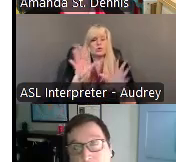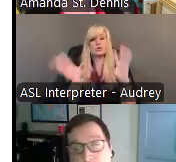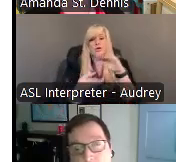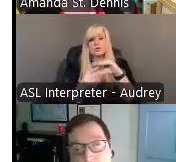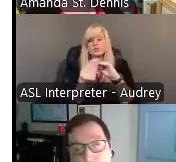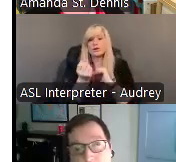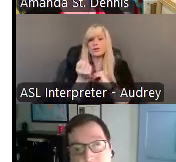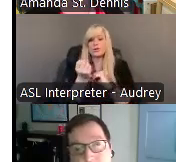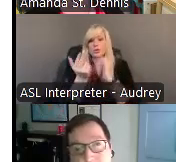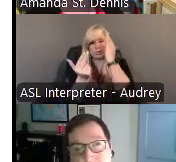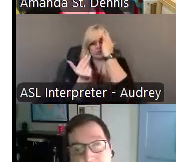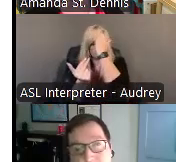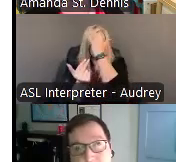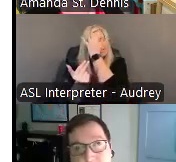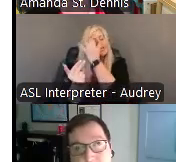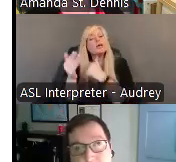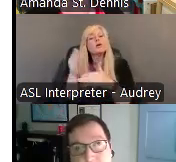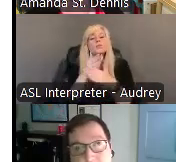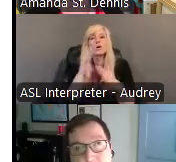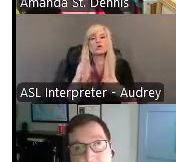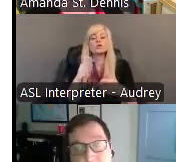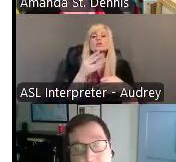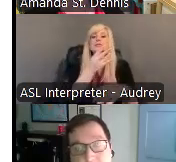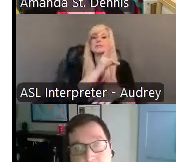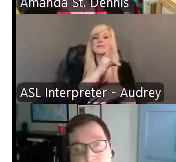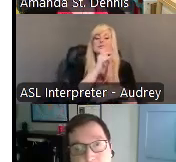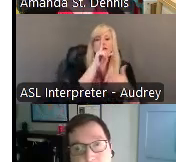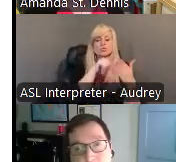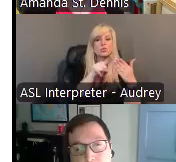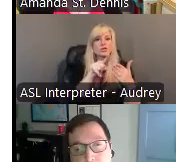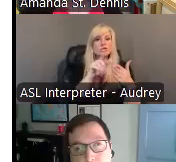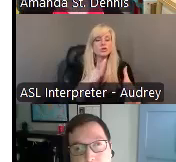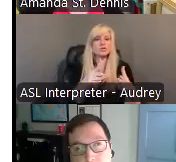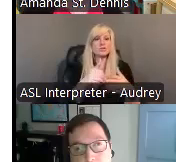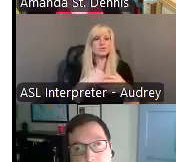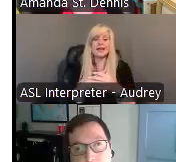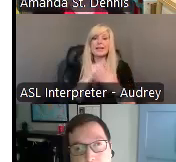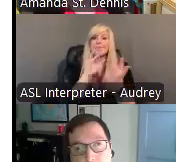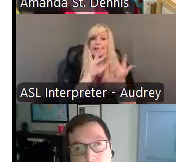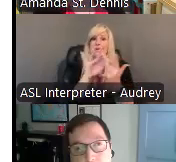the project, seventeen researchers and a growing network of more than six child health research